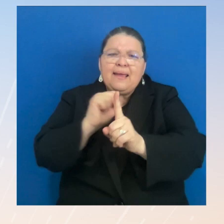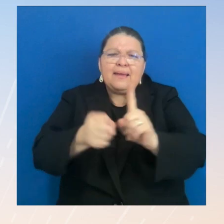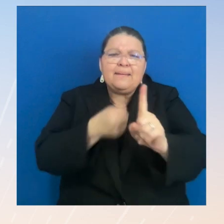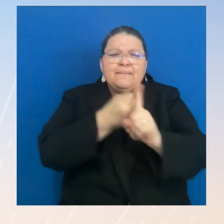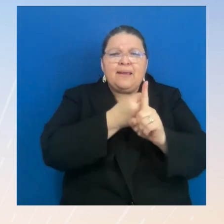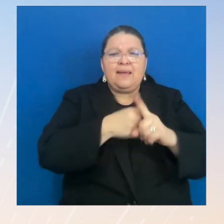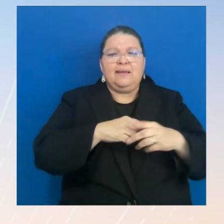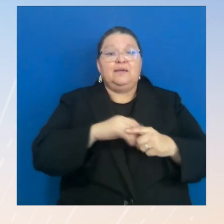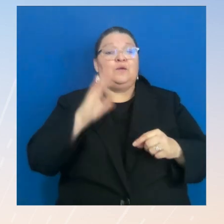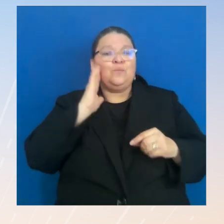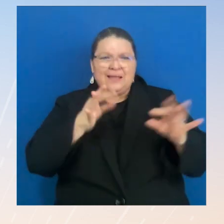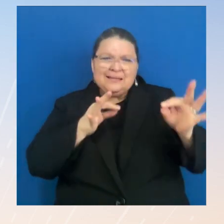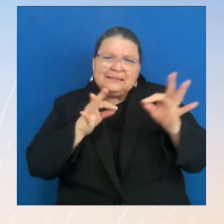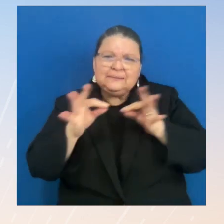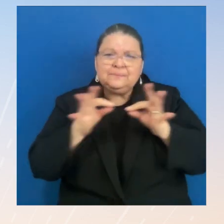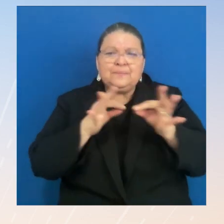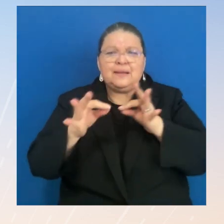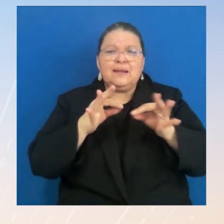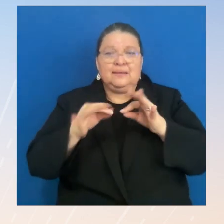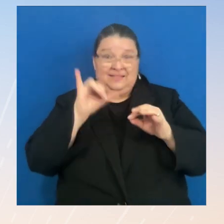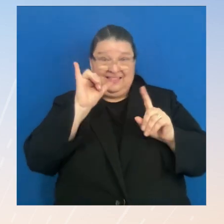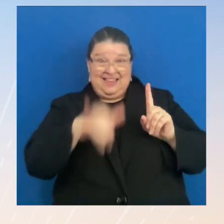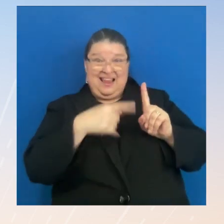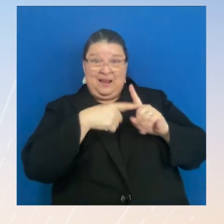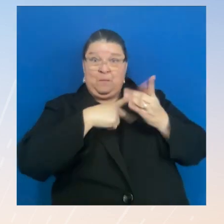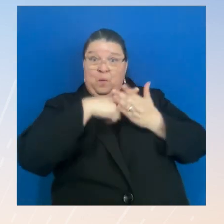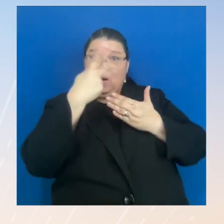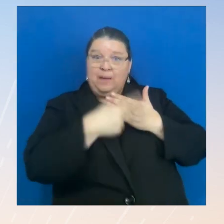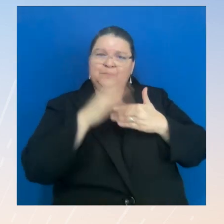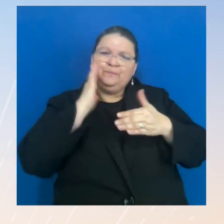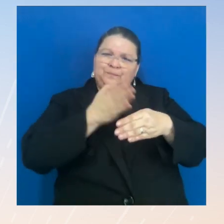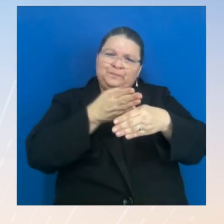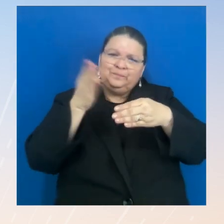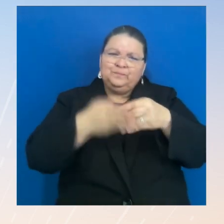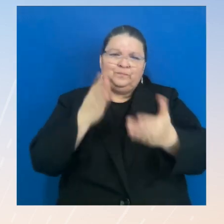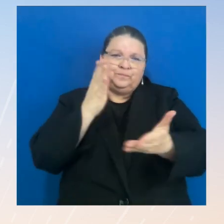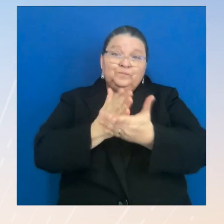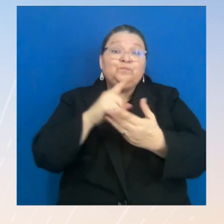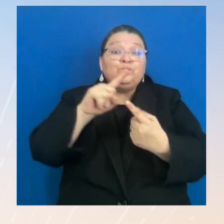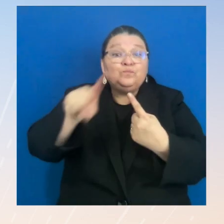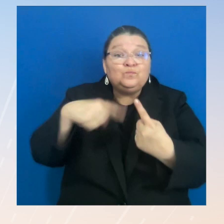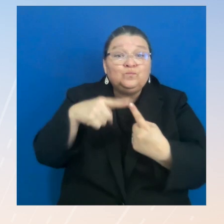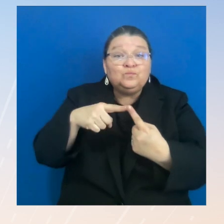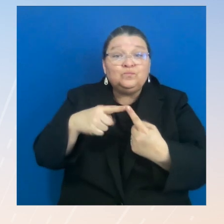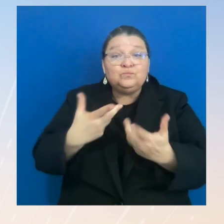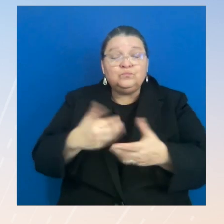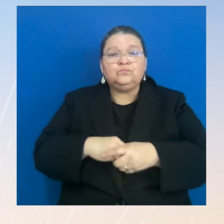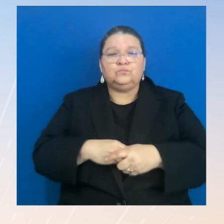but feels like a direct impact on programs and people's lives. The Press: In terms of whether money can be moved around,